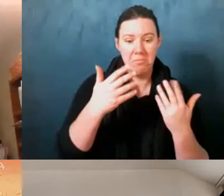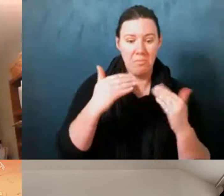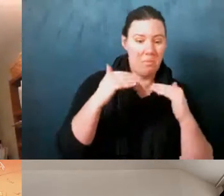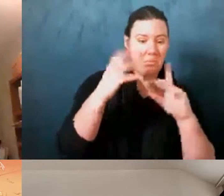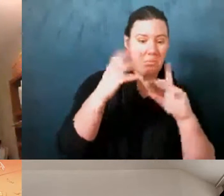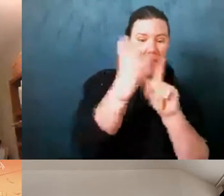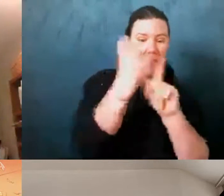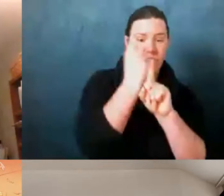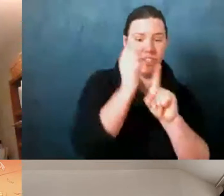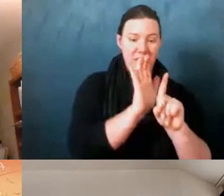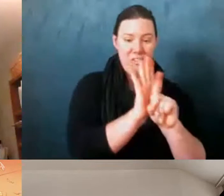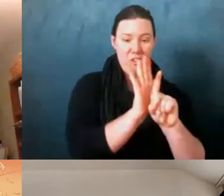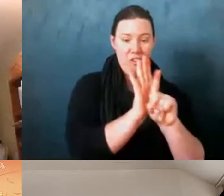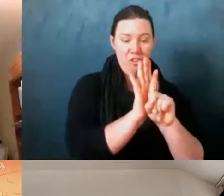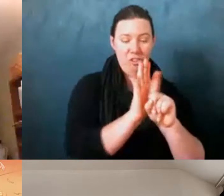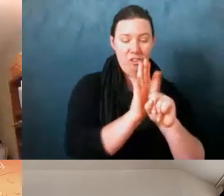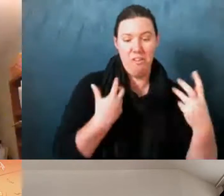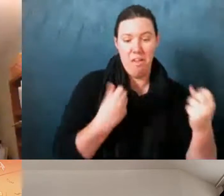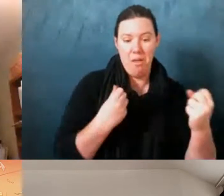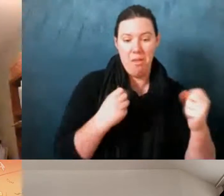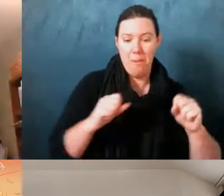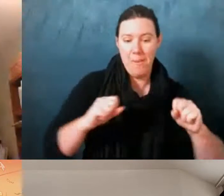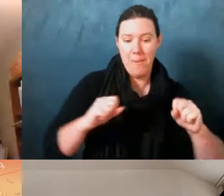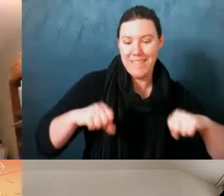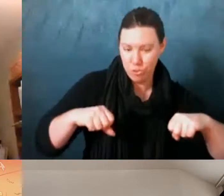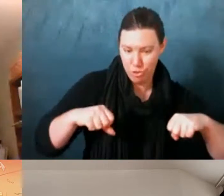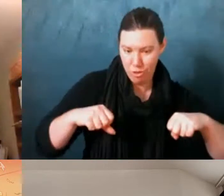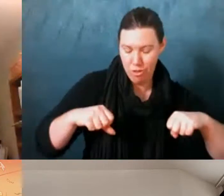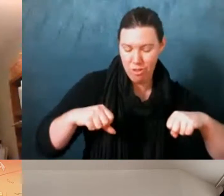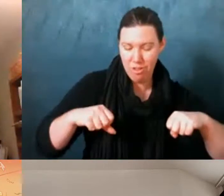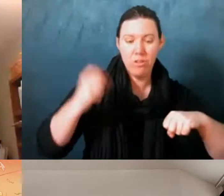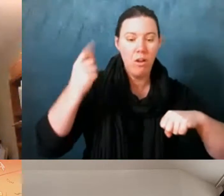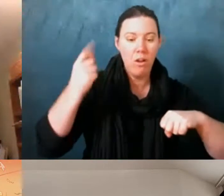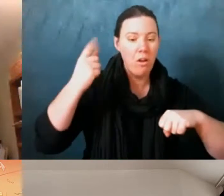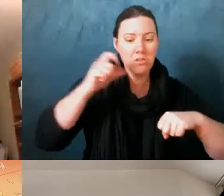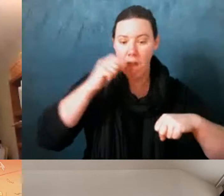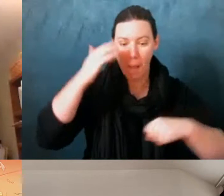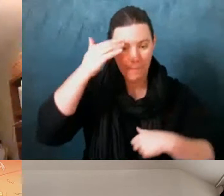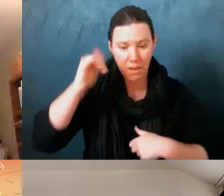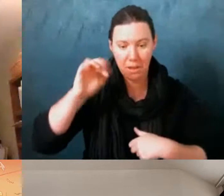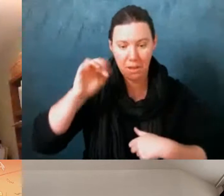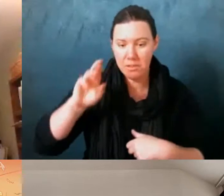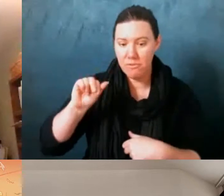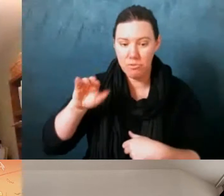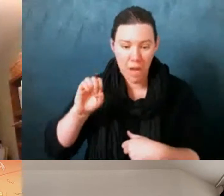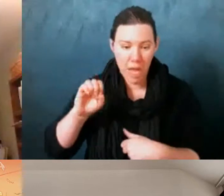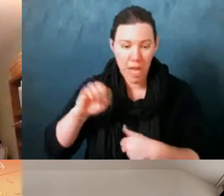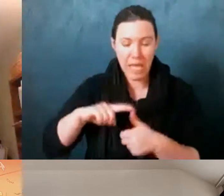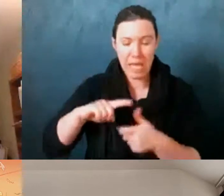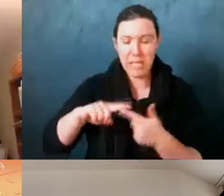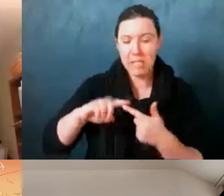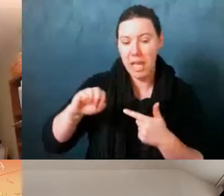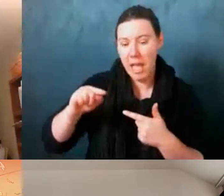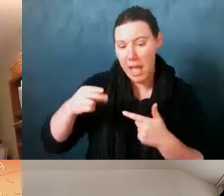ancestry, disability status, the neighborhood you live in, all those things.